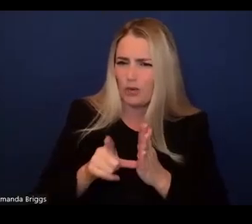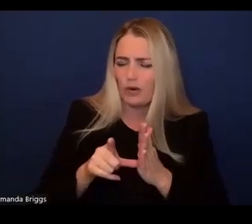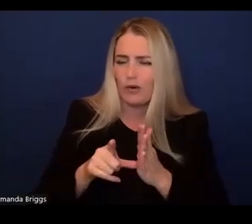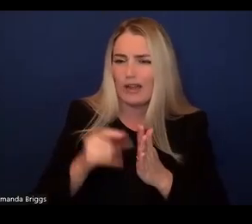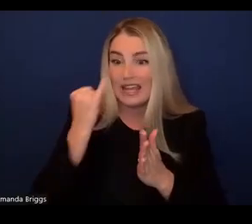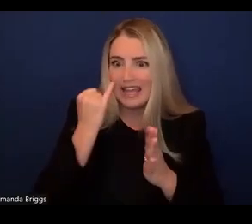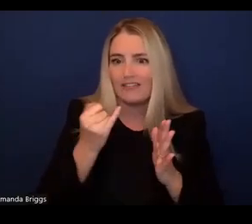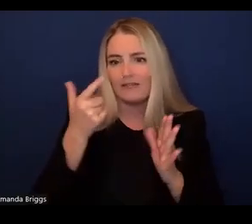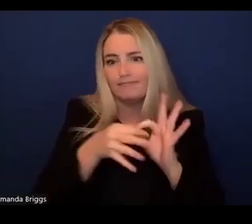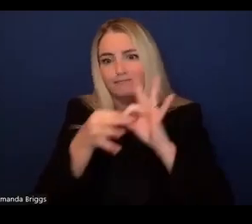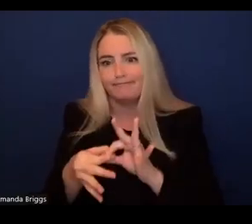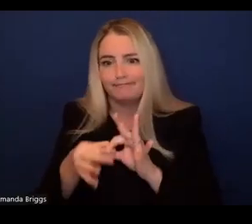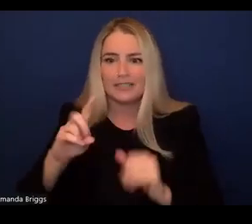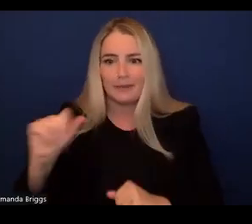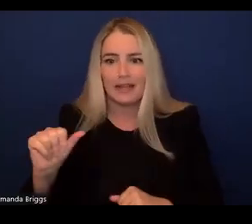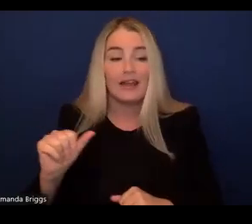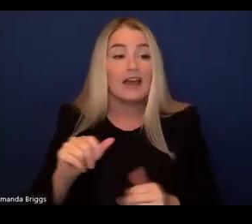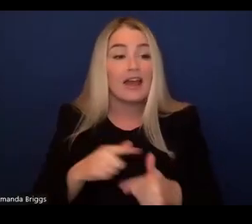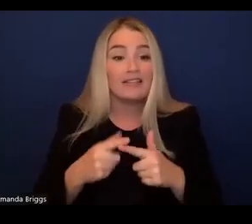And the MDR is an IEP team meeting where the team figures out